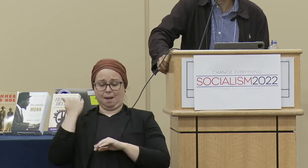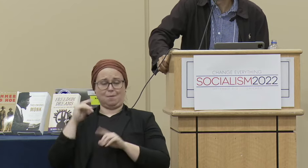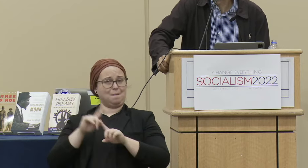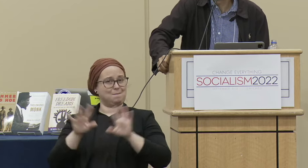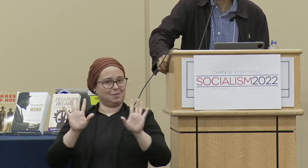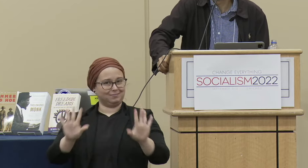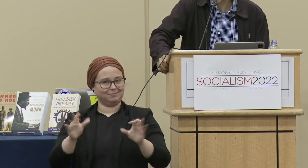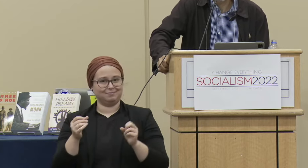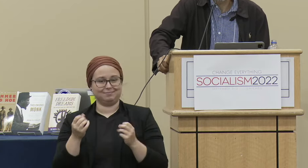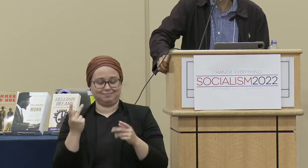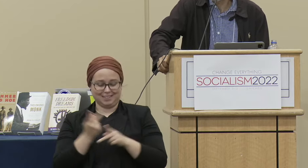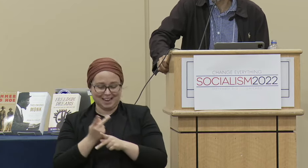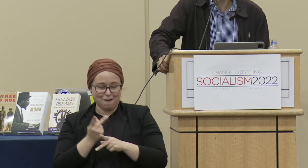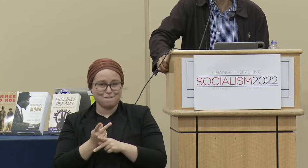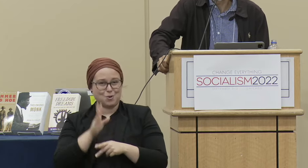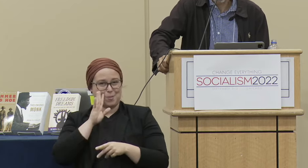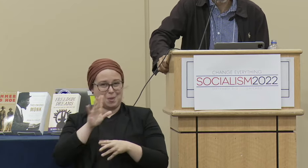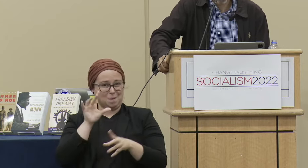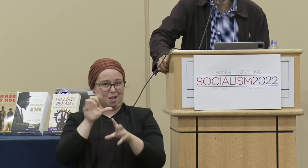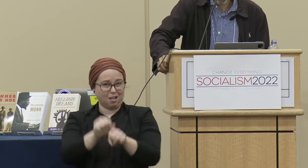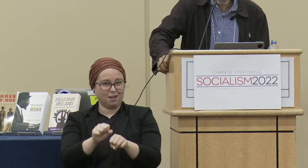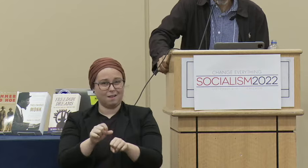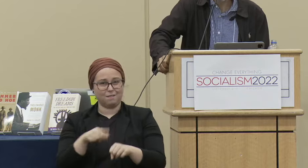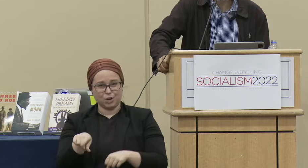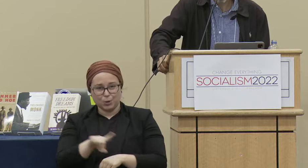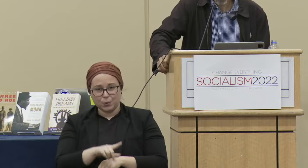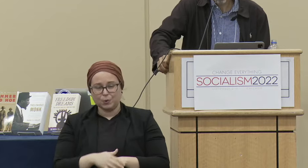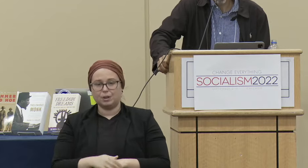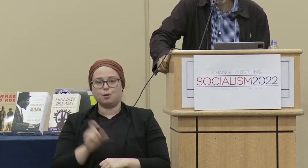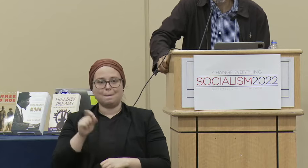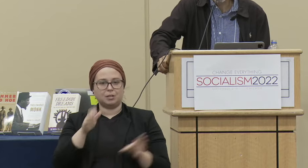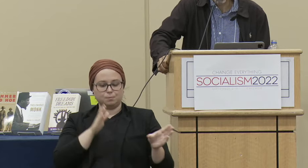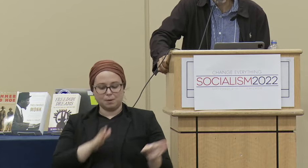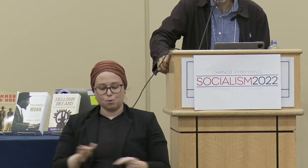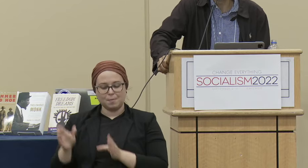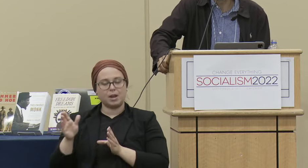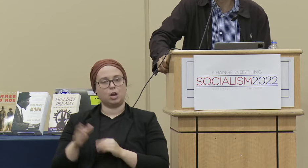ever, but watch out, they are coming for you. You got to be